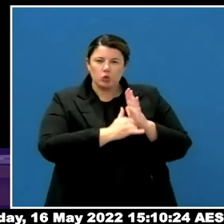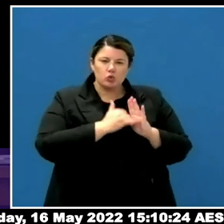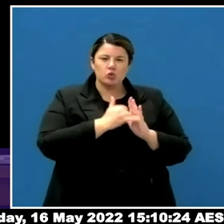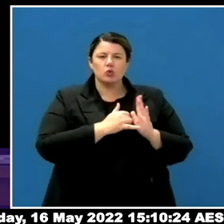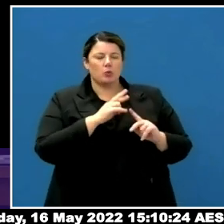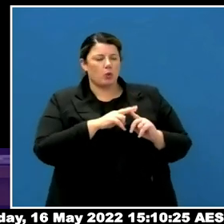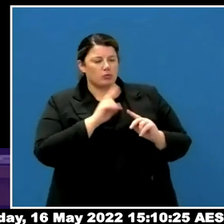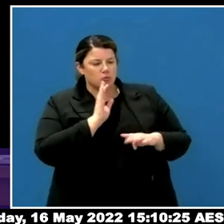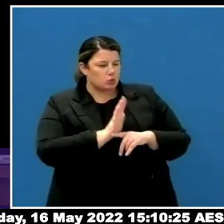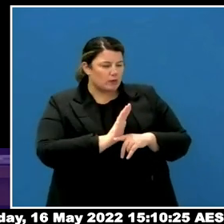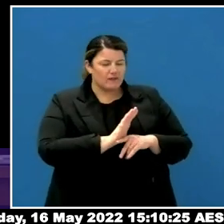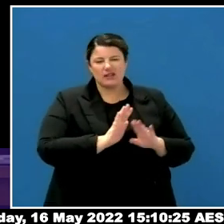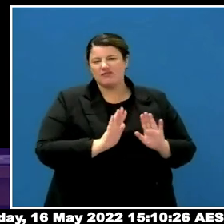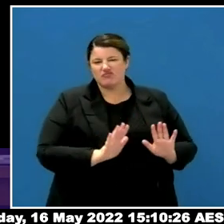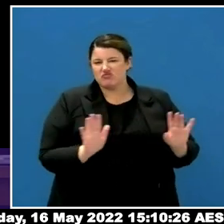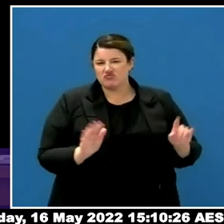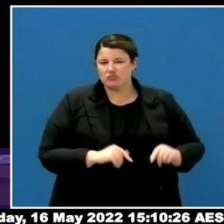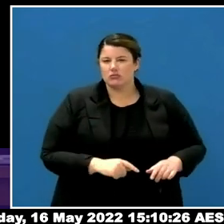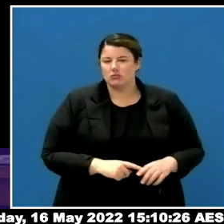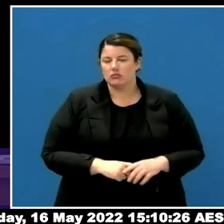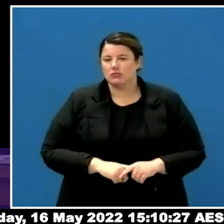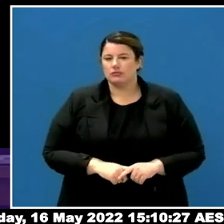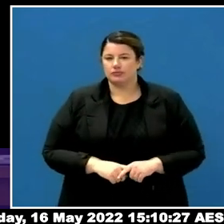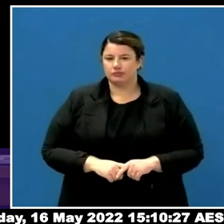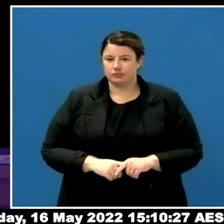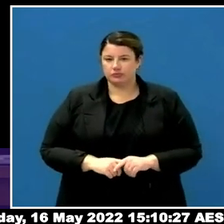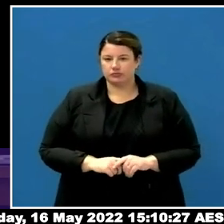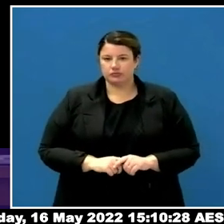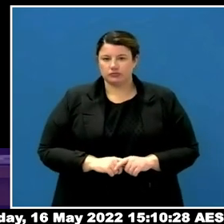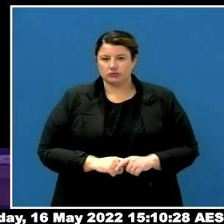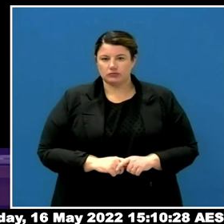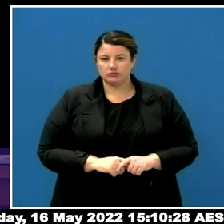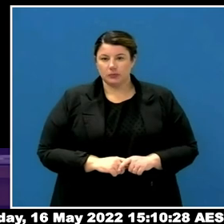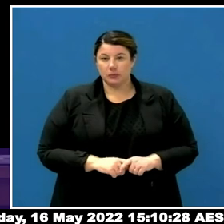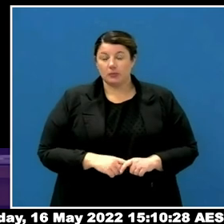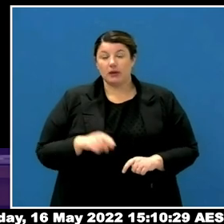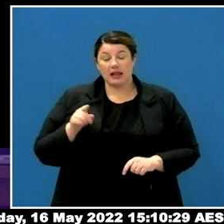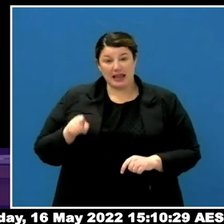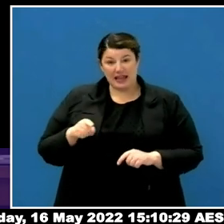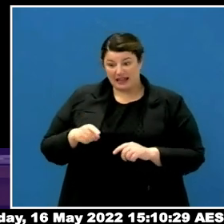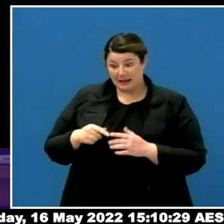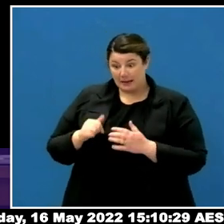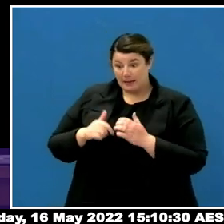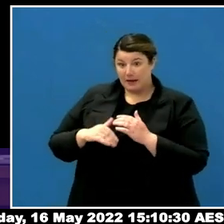And I've referred to his five big brothers as very close to him, I understand, particularly the next one up who's in New Zealand.